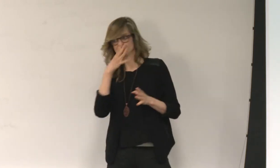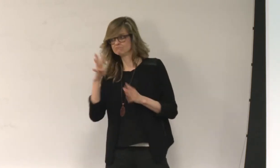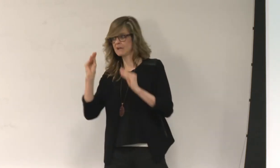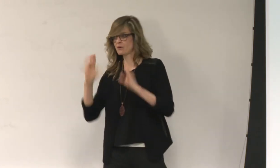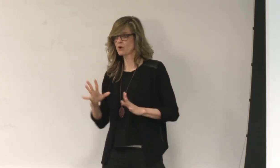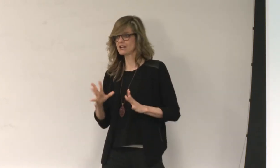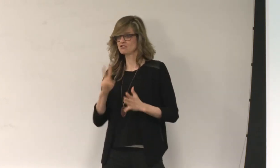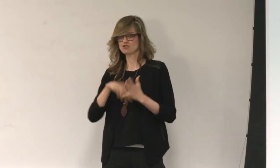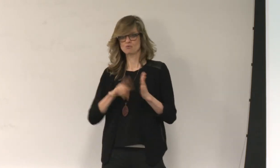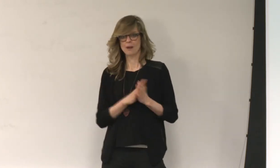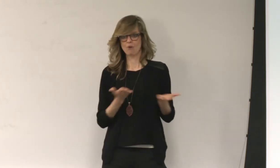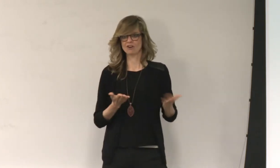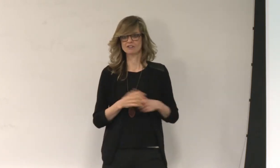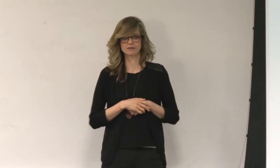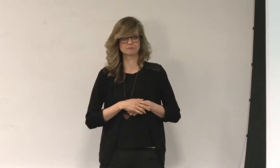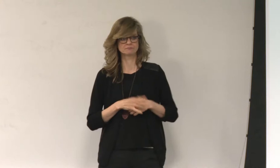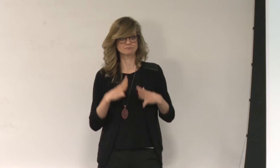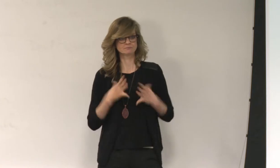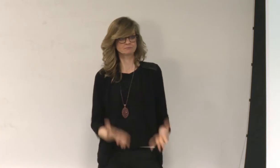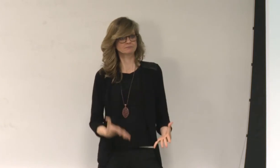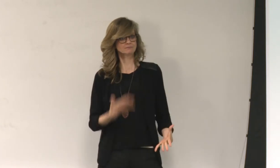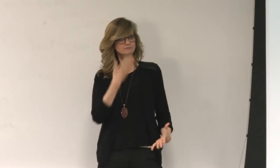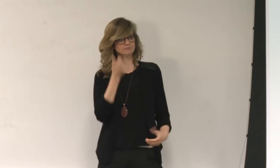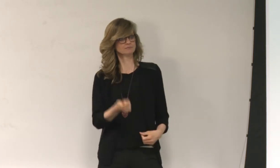AND TEACHERS WOULD READ BOOKS.